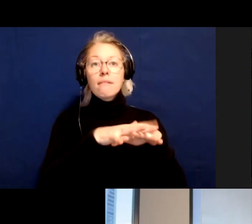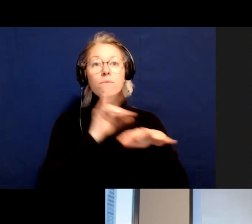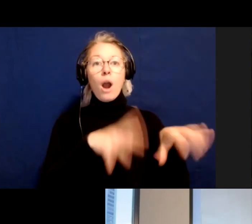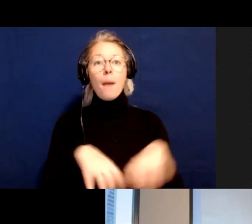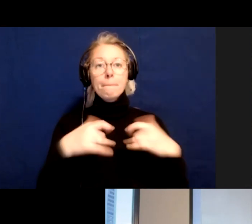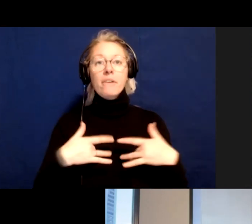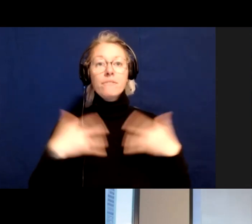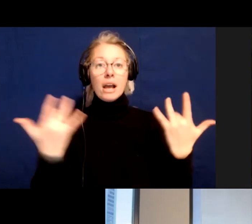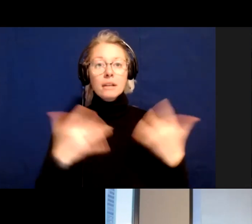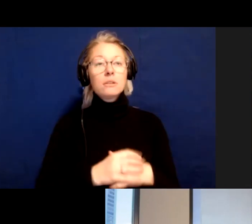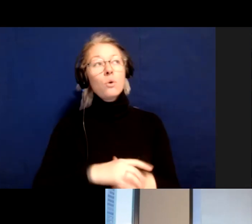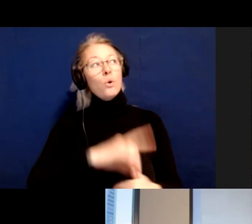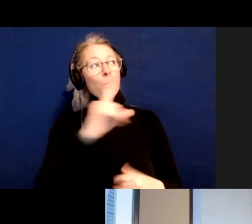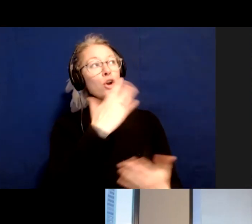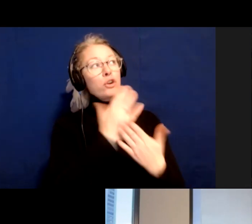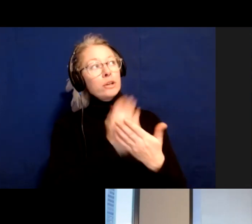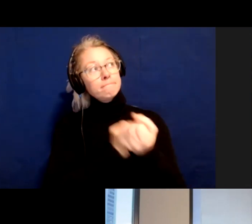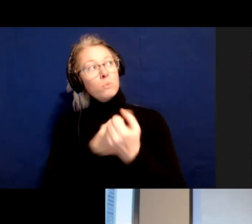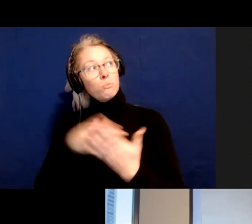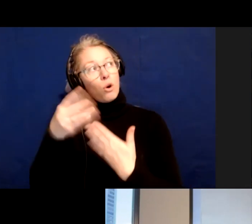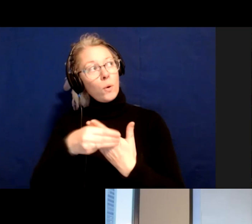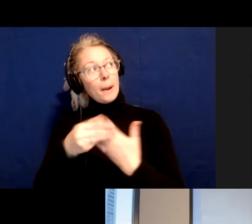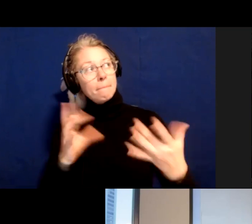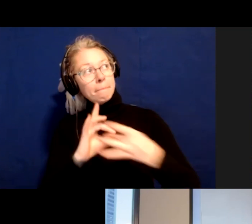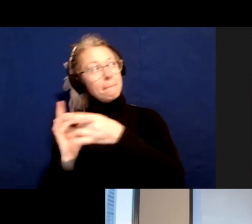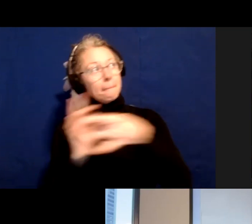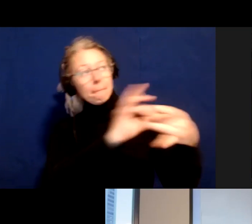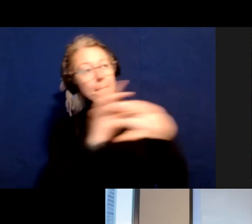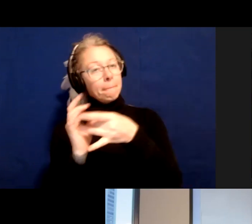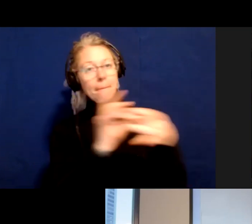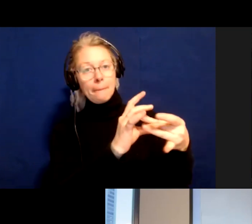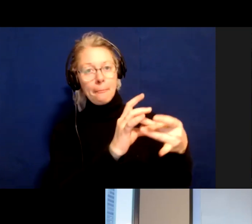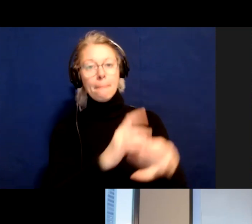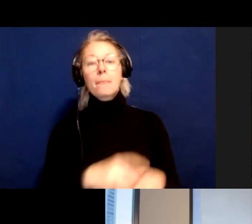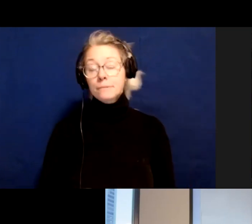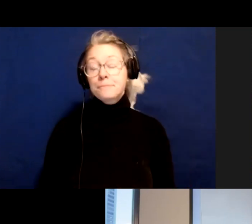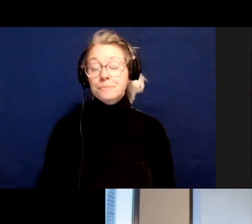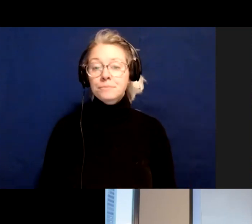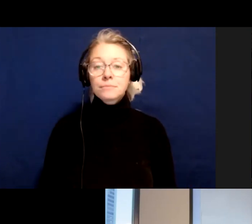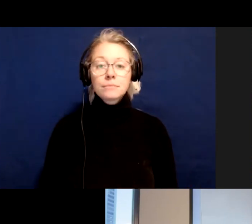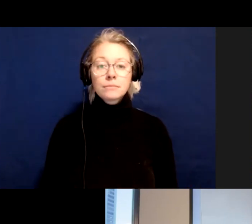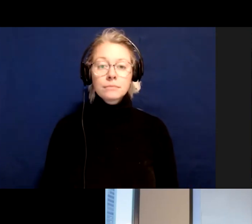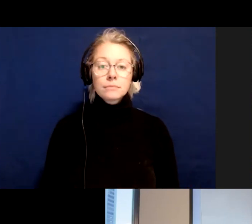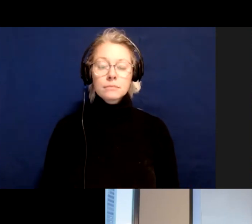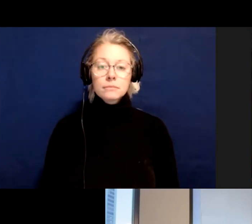of programing that we can assist them with identifying and engaging. So once we've got